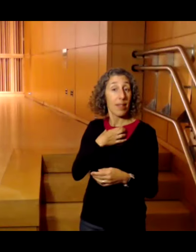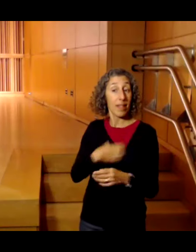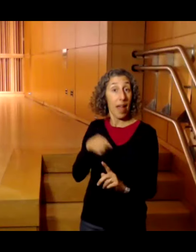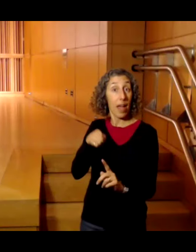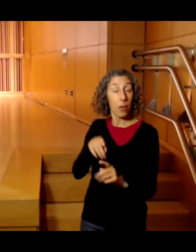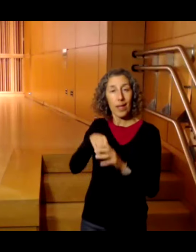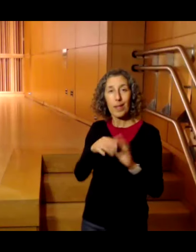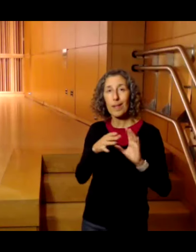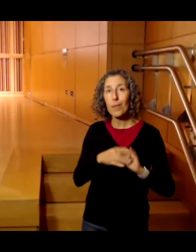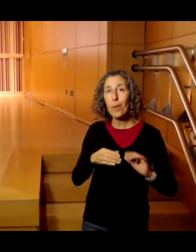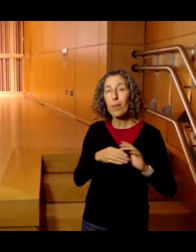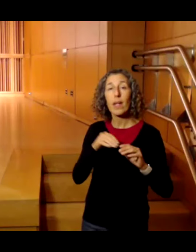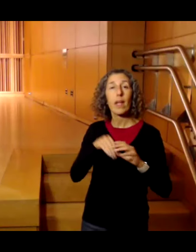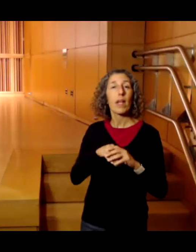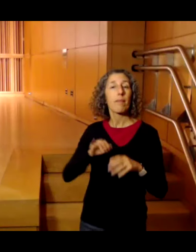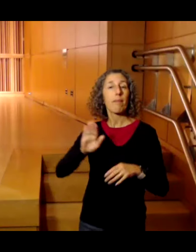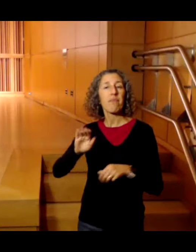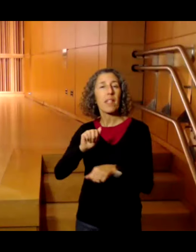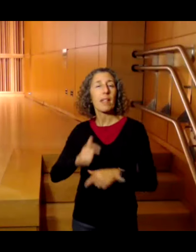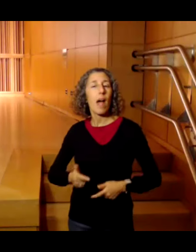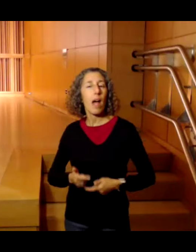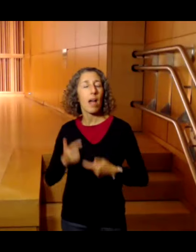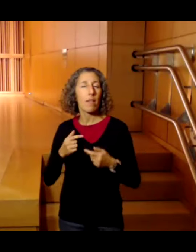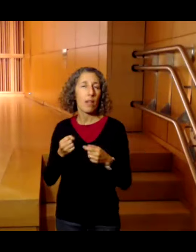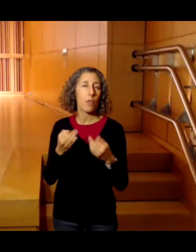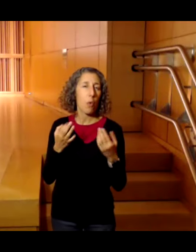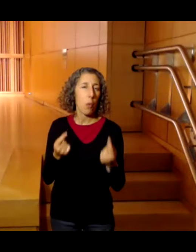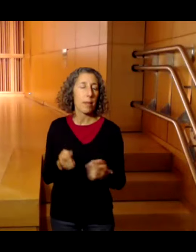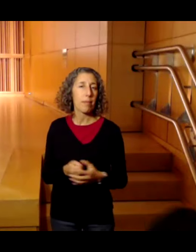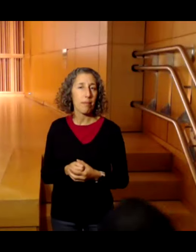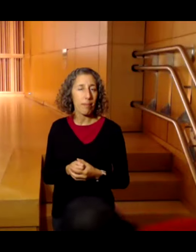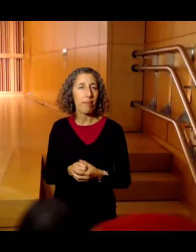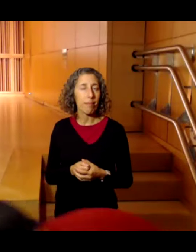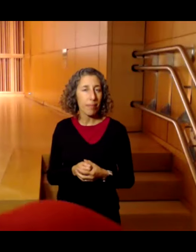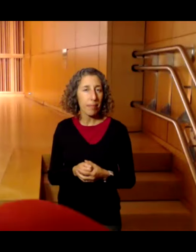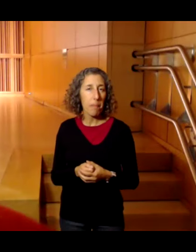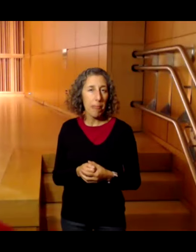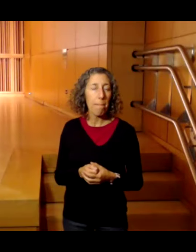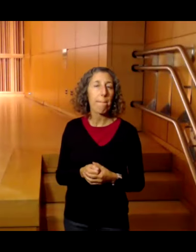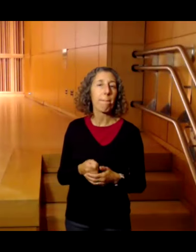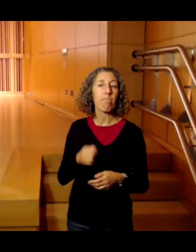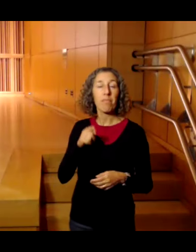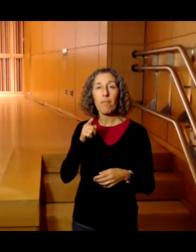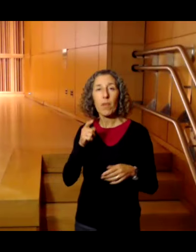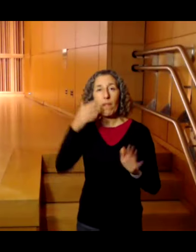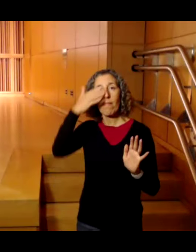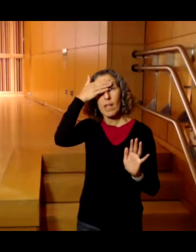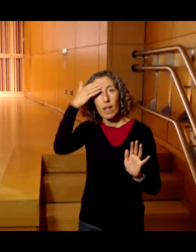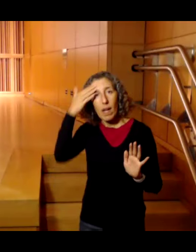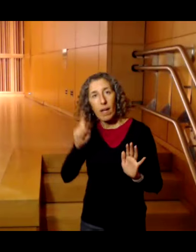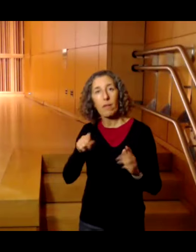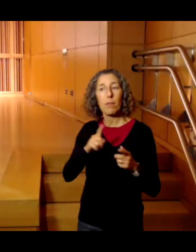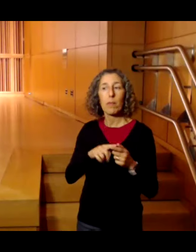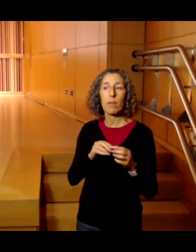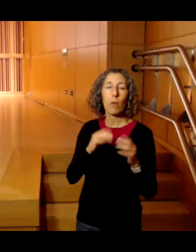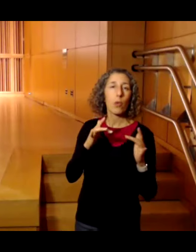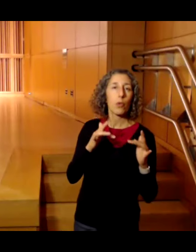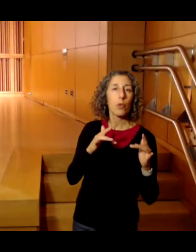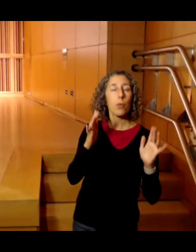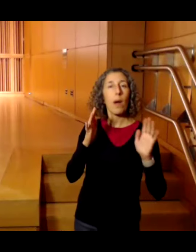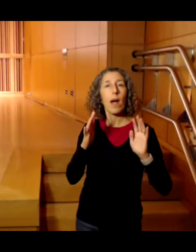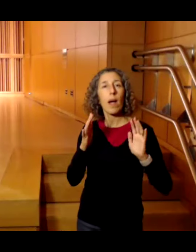in Nutrient's life. So what? You have got to be more nuanced, and more rigorous than the quality of your question.